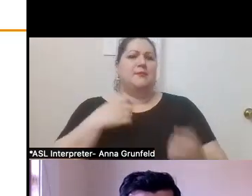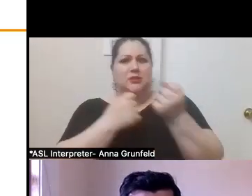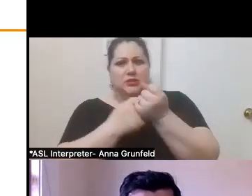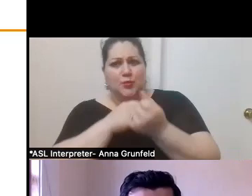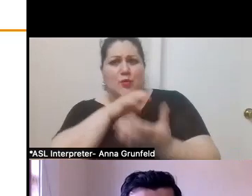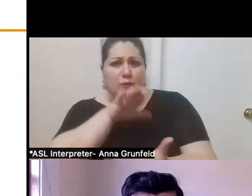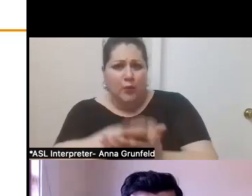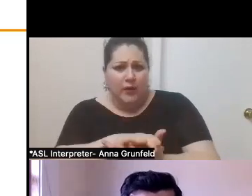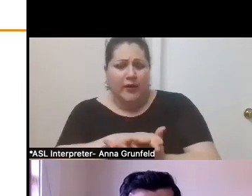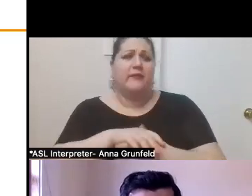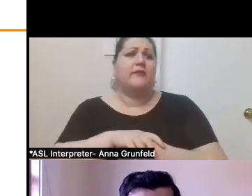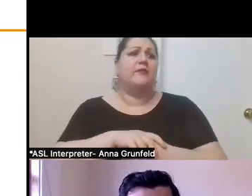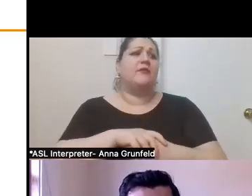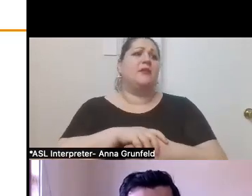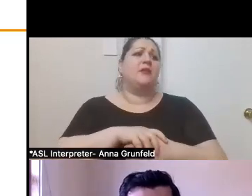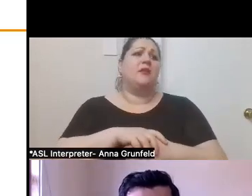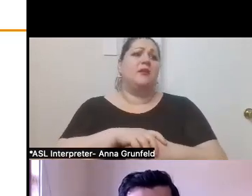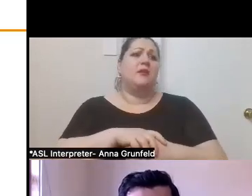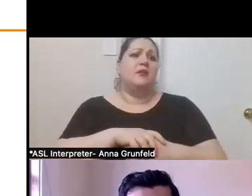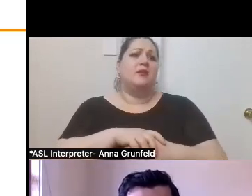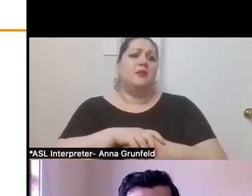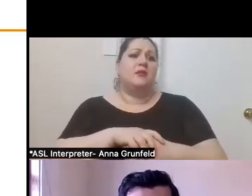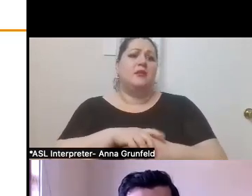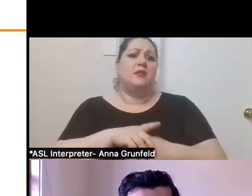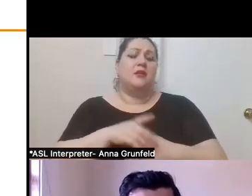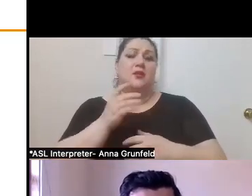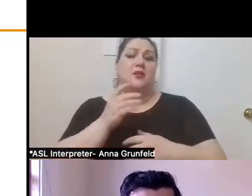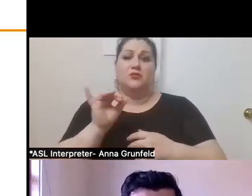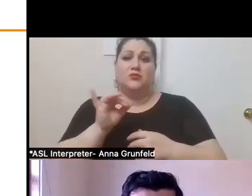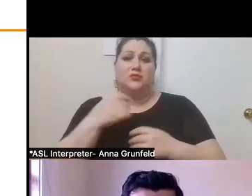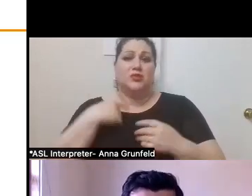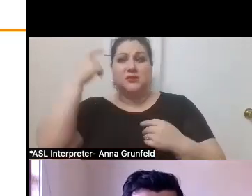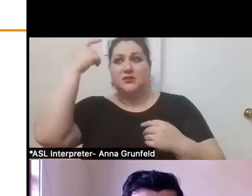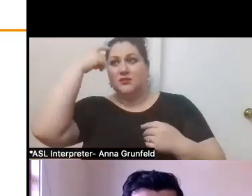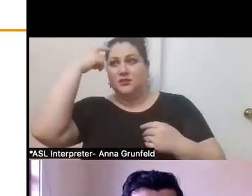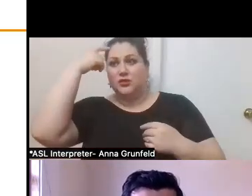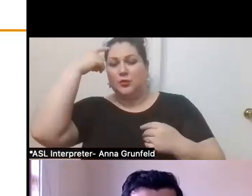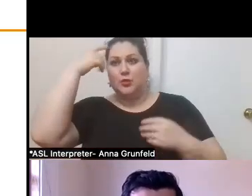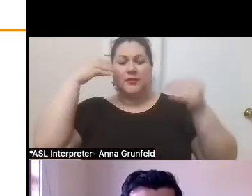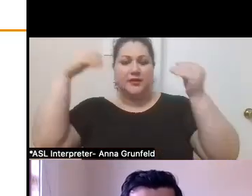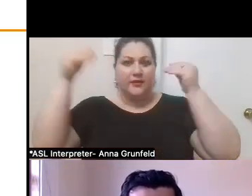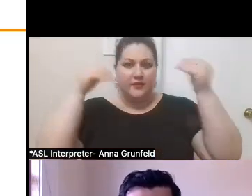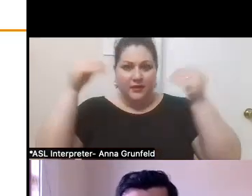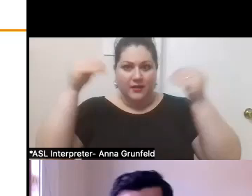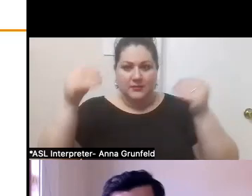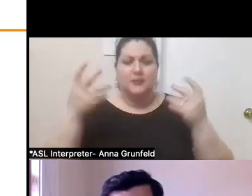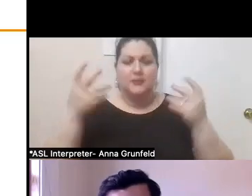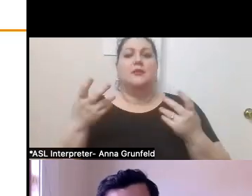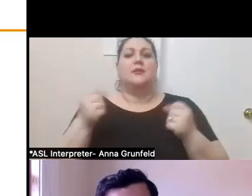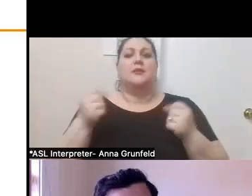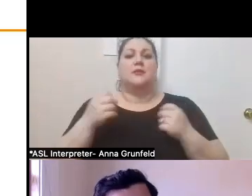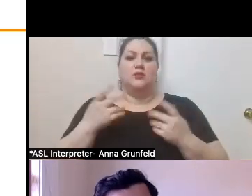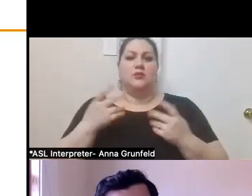and neuroplasticity, of course, and so it was a. Thankfully, there's so much recovery to be made. It was just a gradual process.